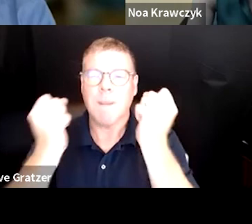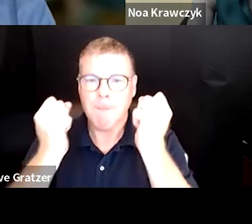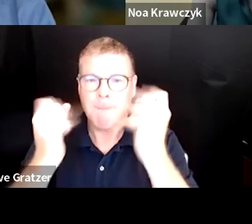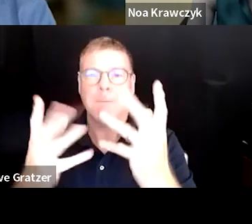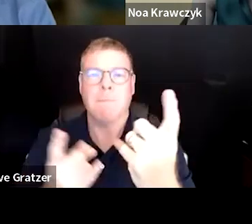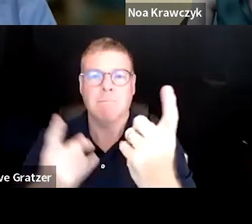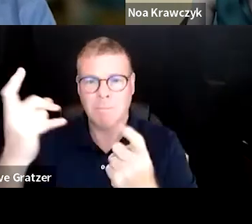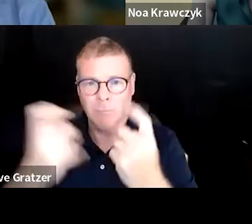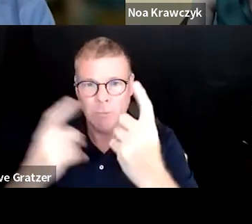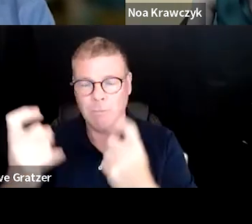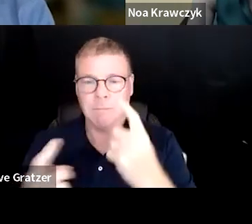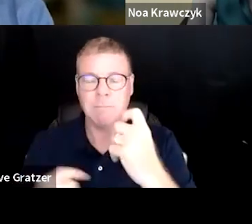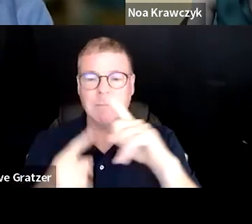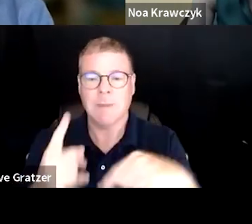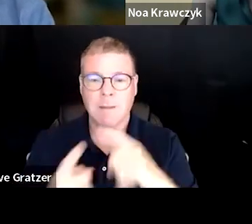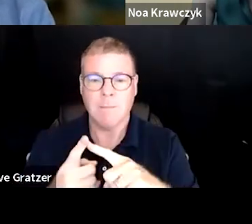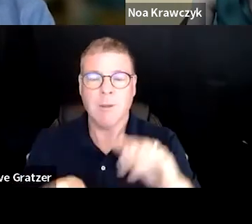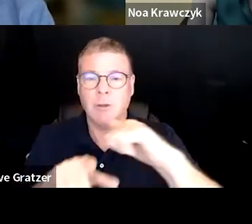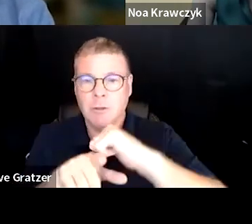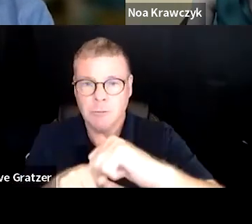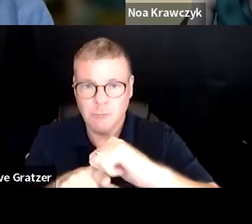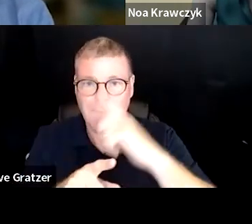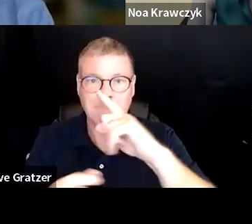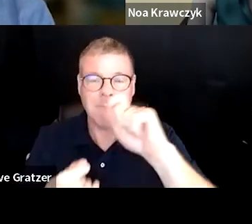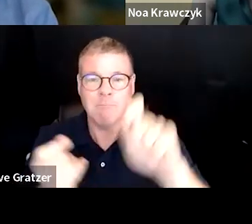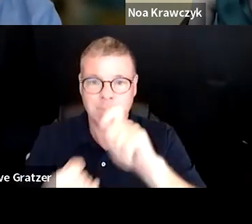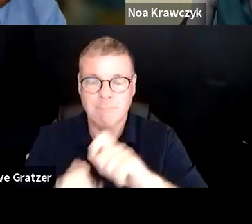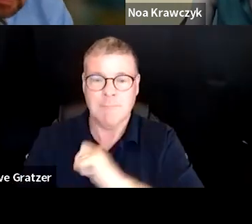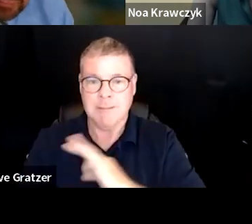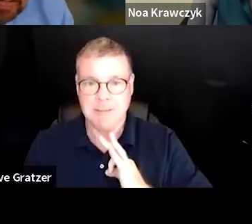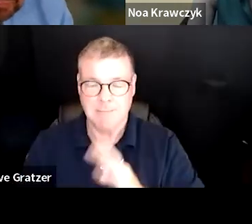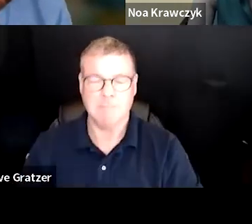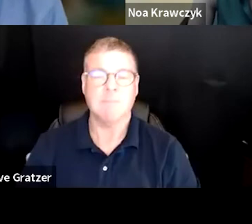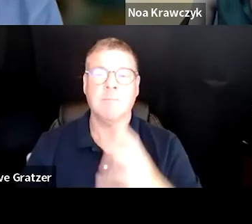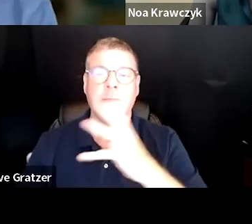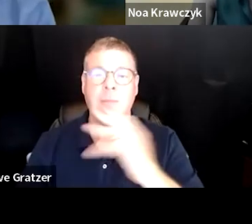about training of specific staff. And I'll start with peers,